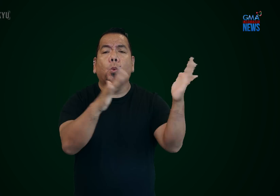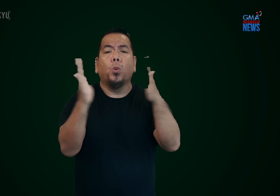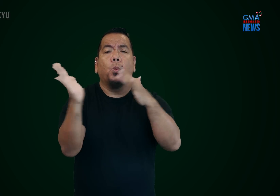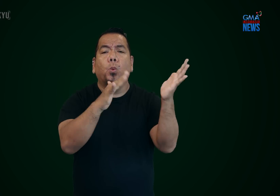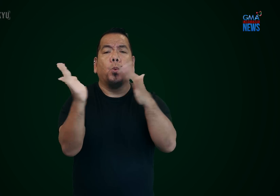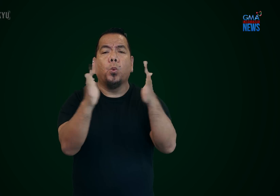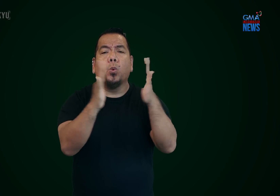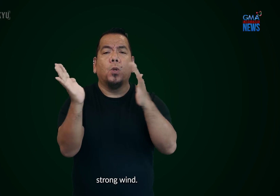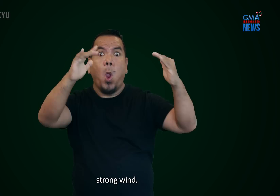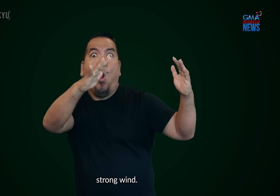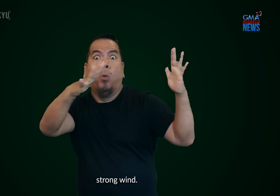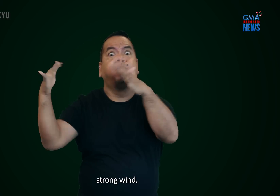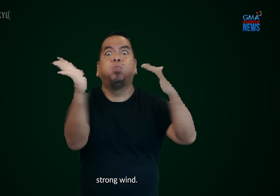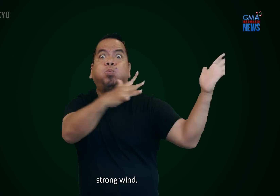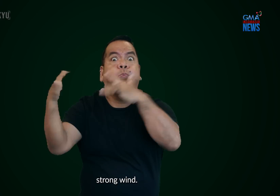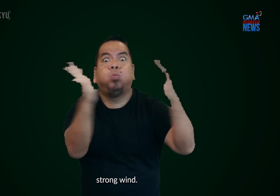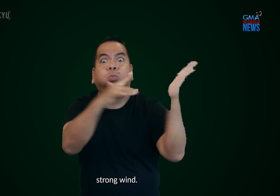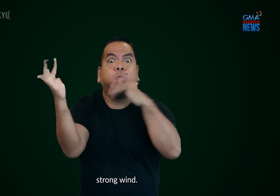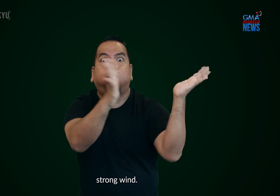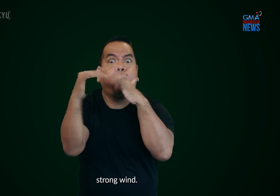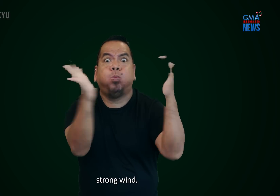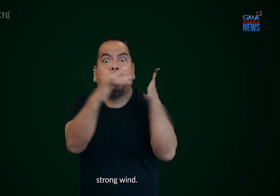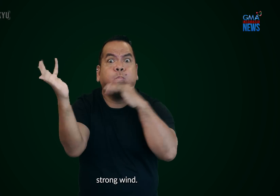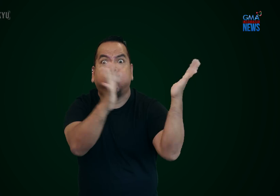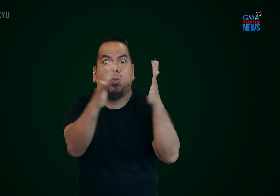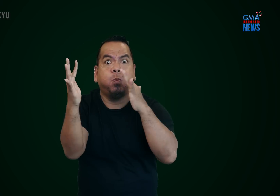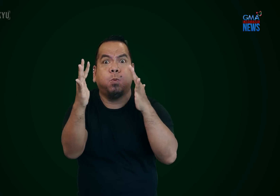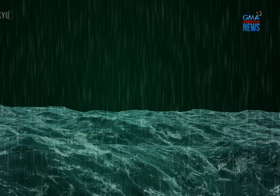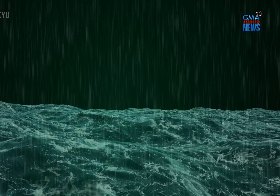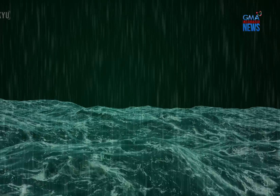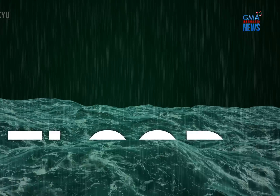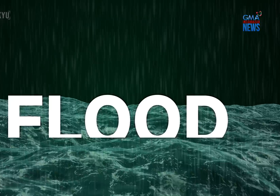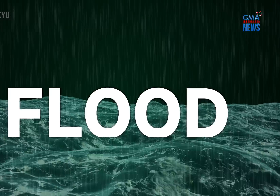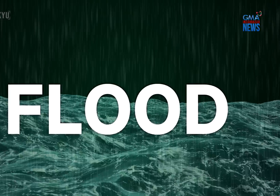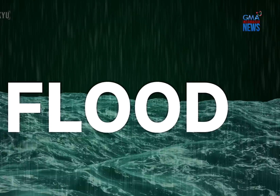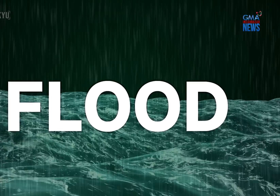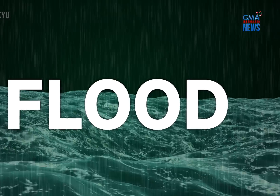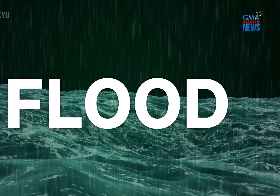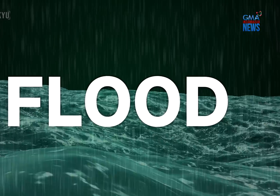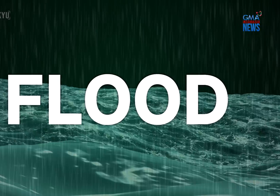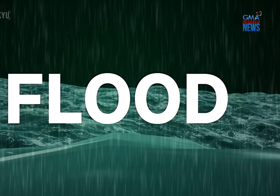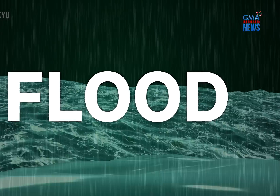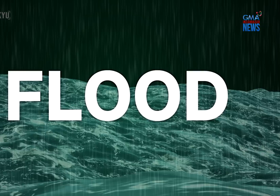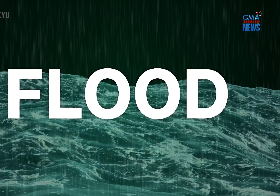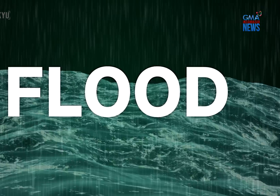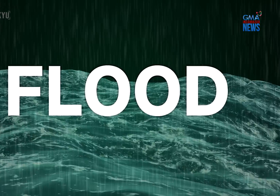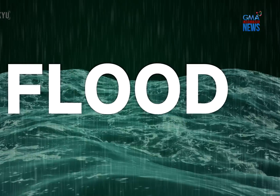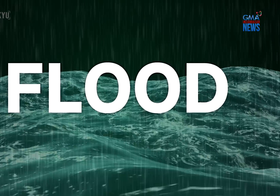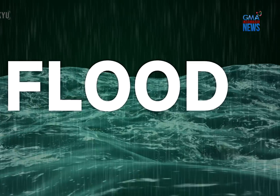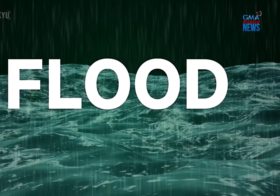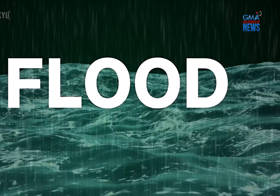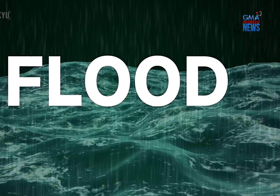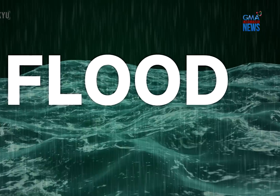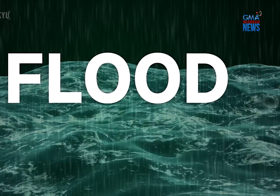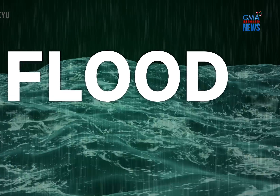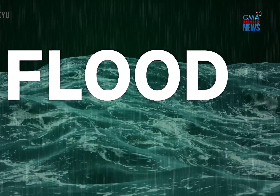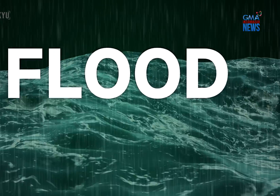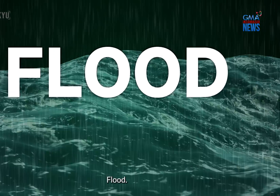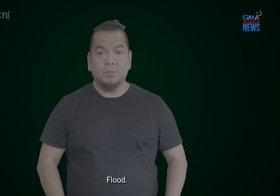Wind. Levels of intensity: mild wind, moderate wind,